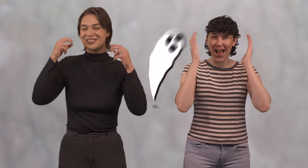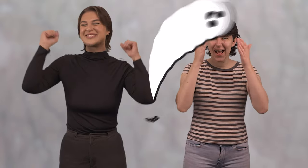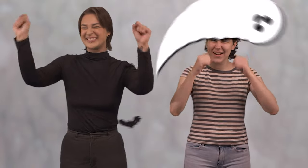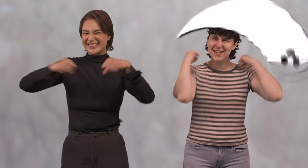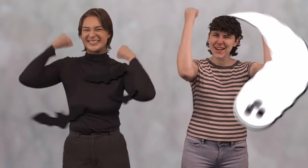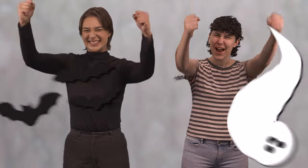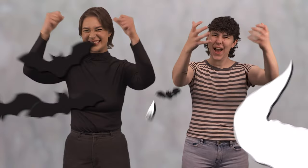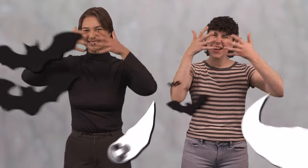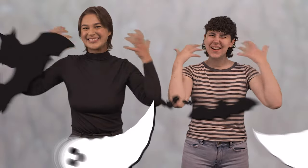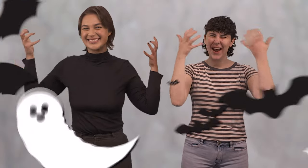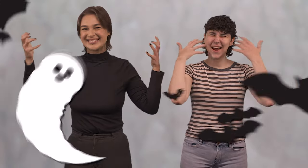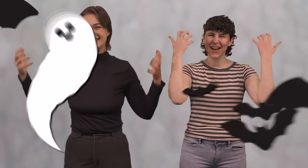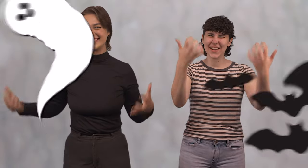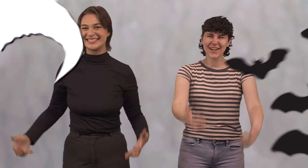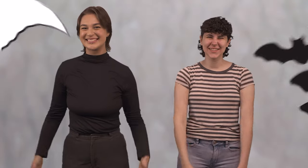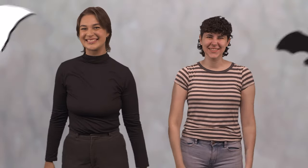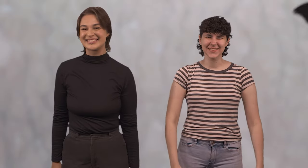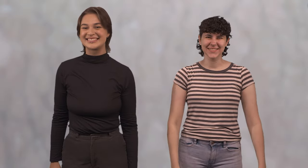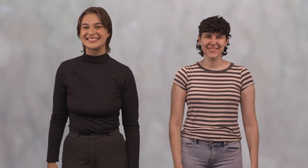Happy Halloween and Go, Tigers!